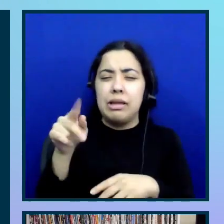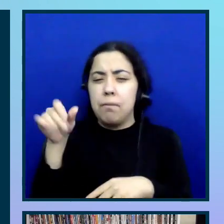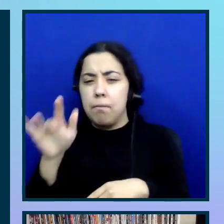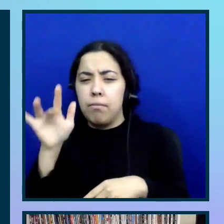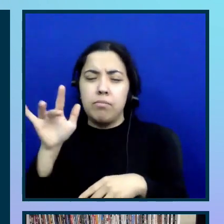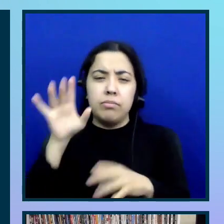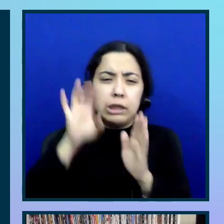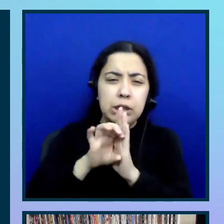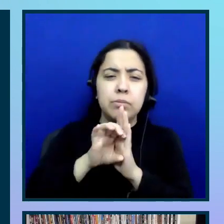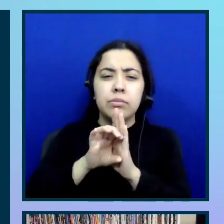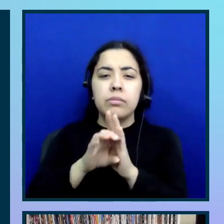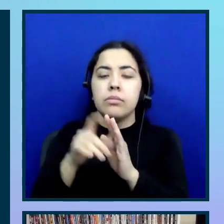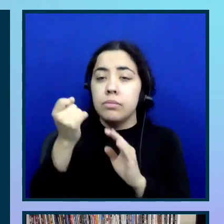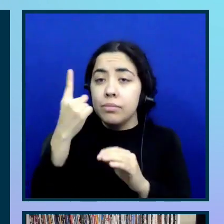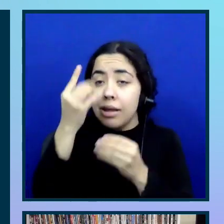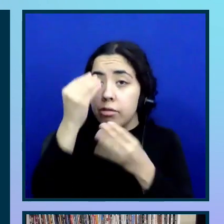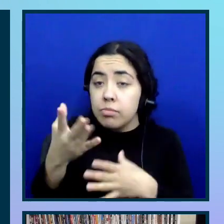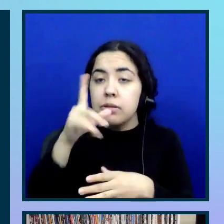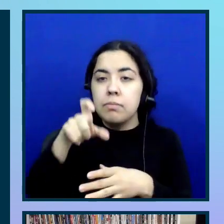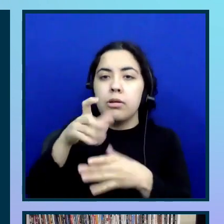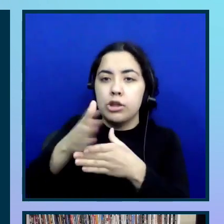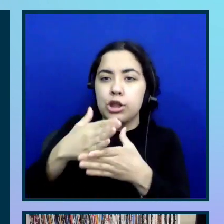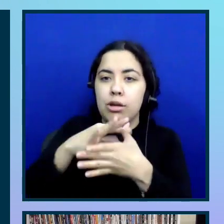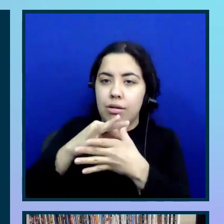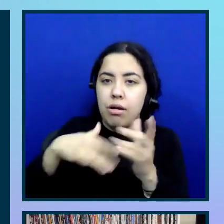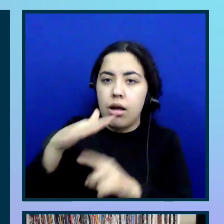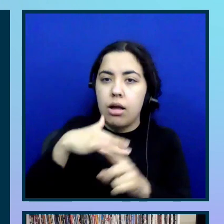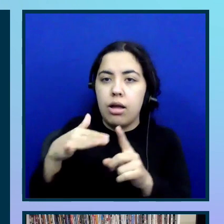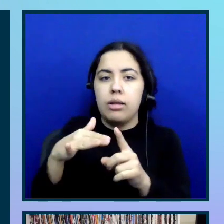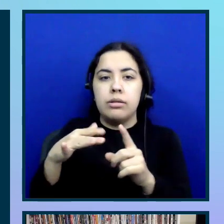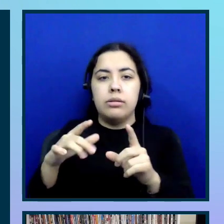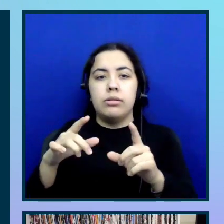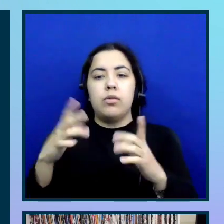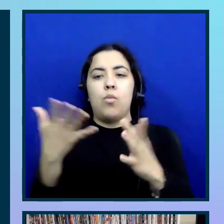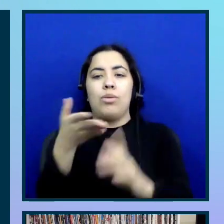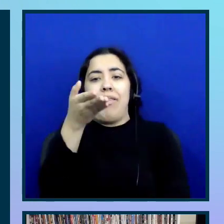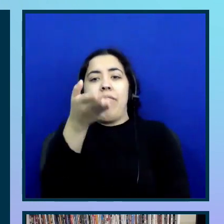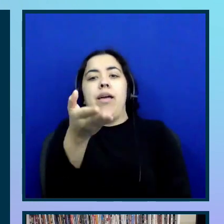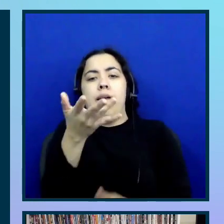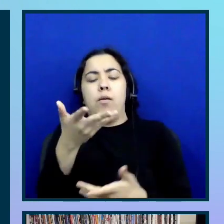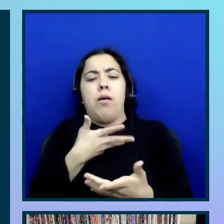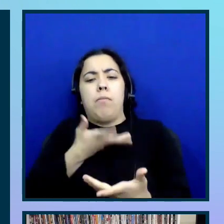to share context and understanding of what the thing is they're currently interacting with.